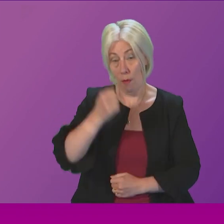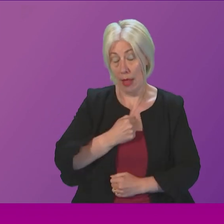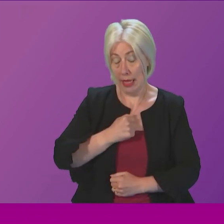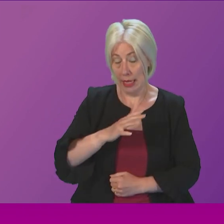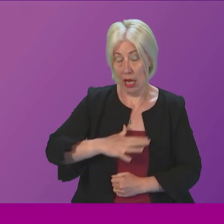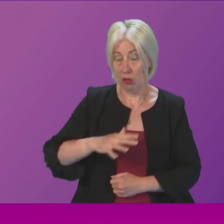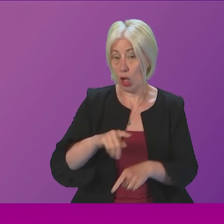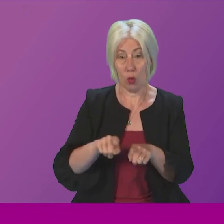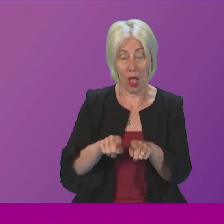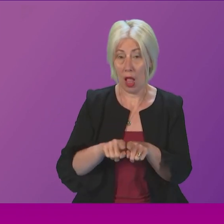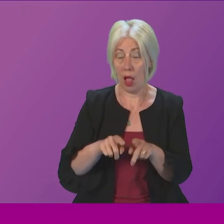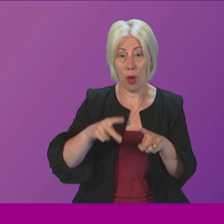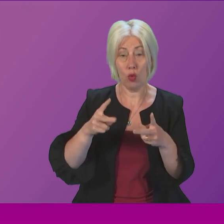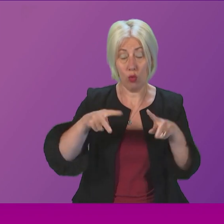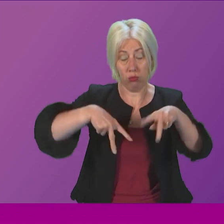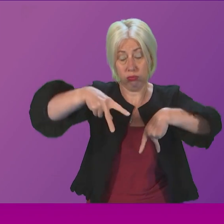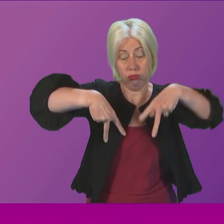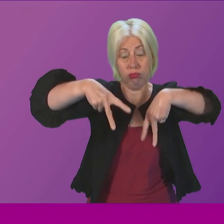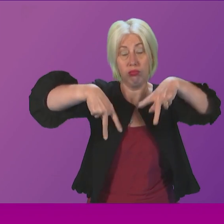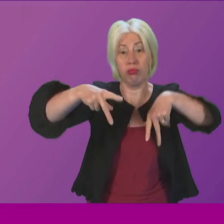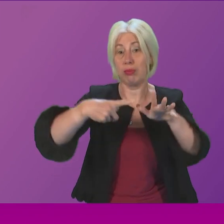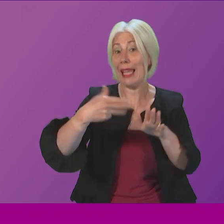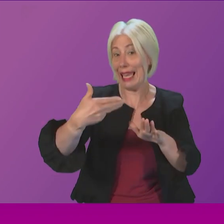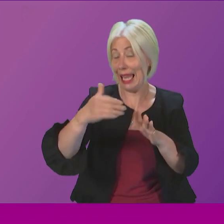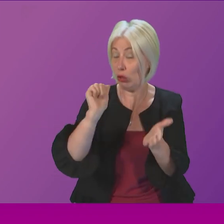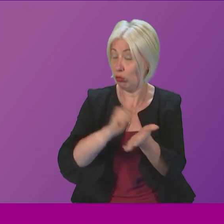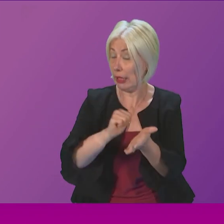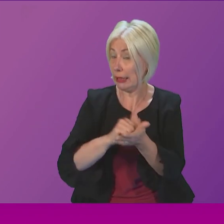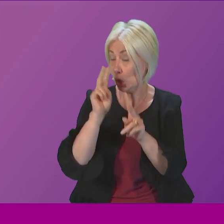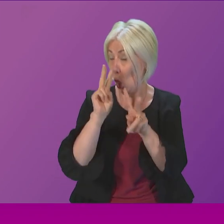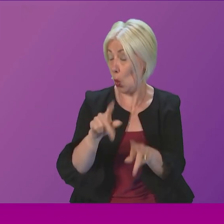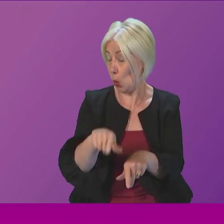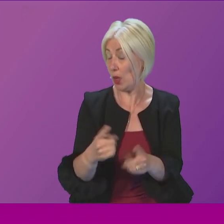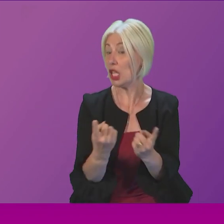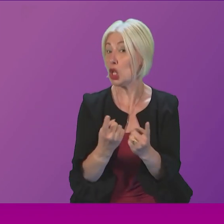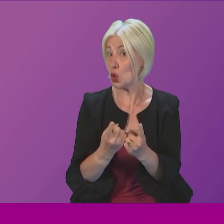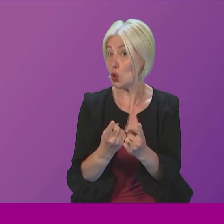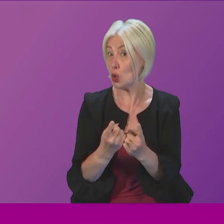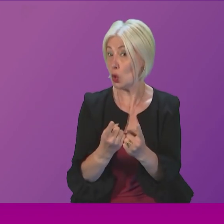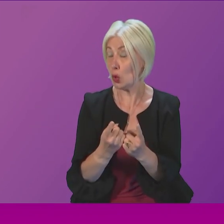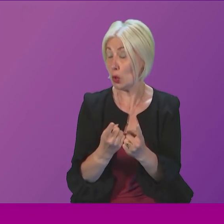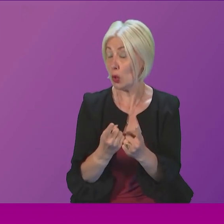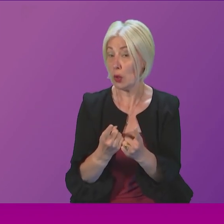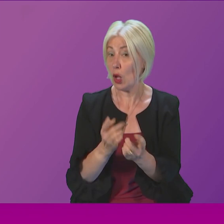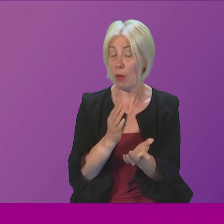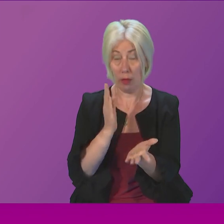raised the issue of dualling of the A9 are, of course, right to look at it through the prism of safety on our roads.